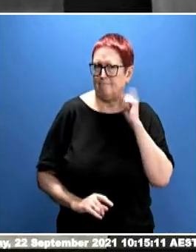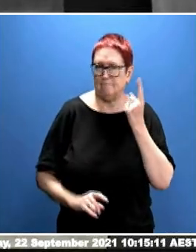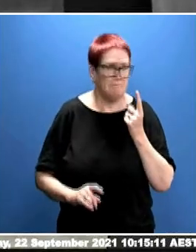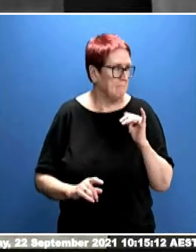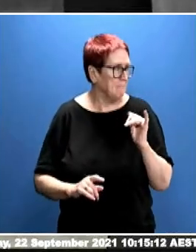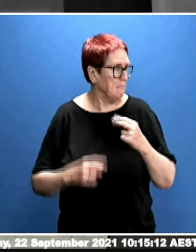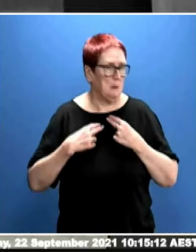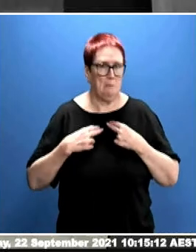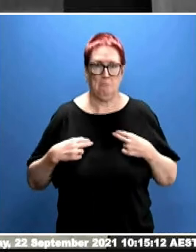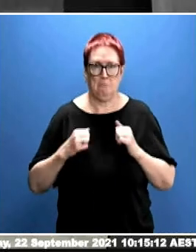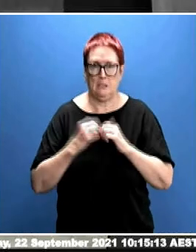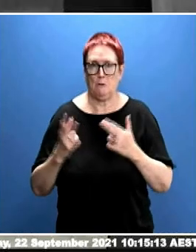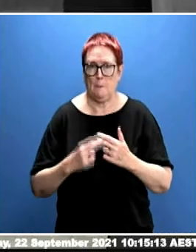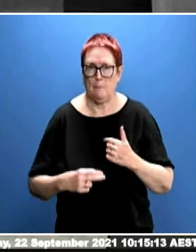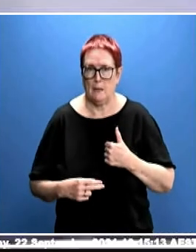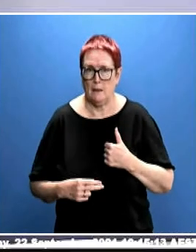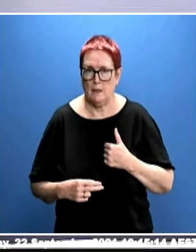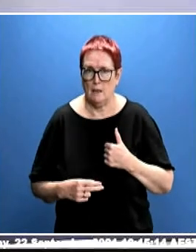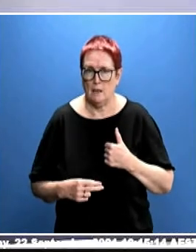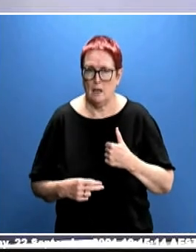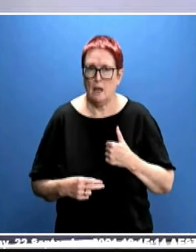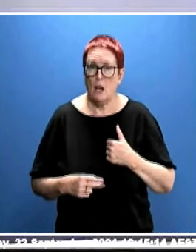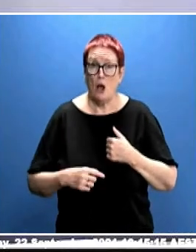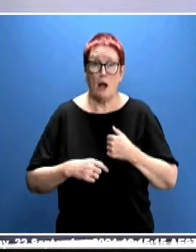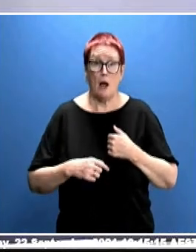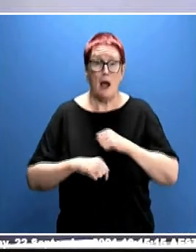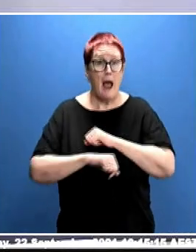contradict what I'm saying, that no findings whatsoever will be sought